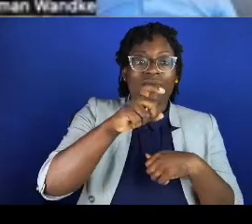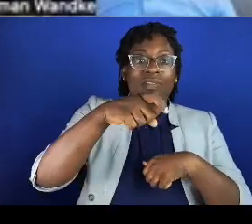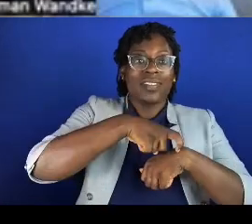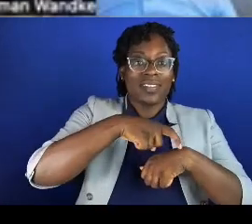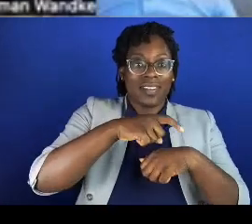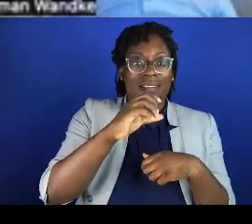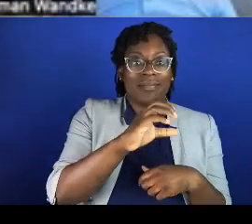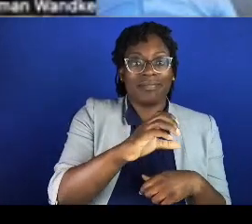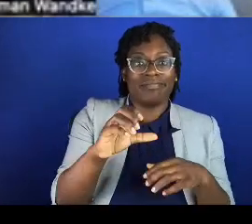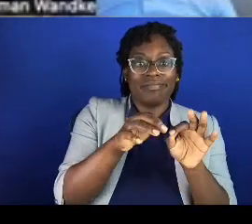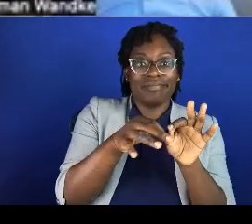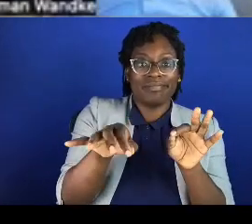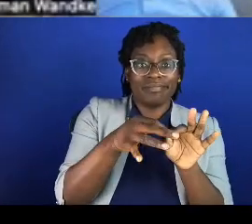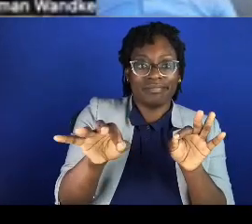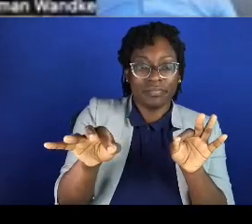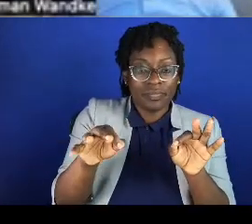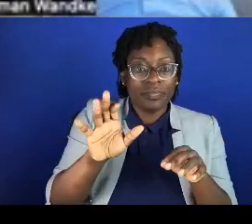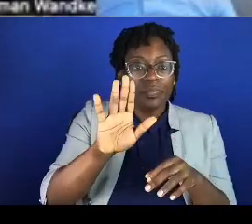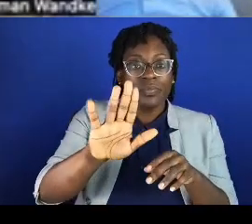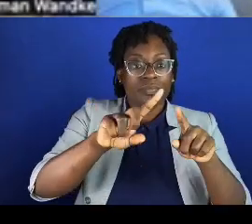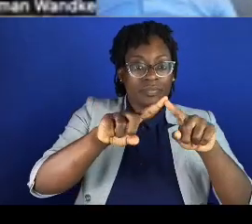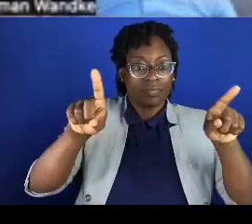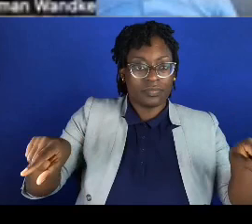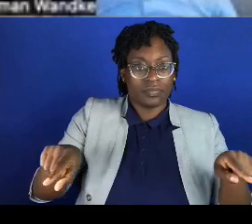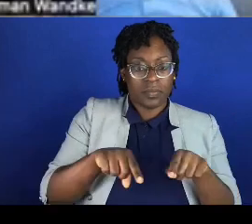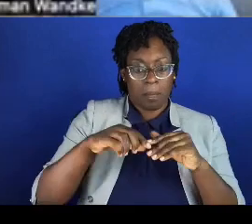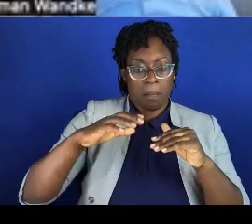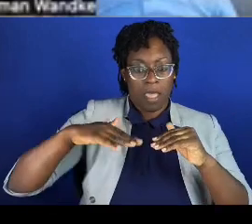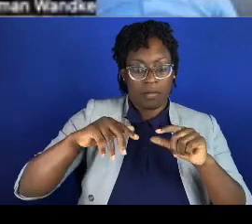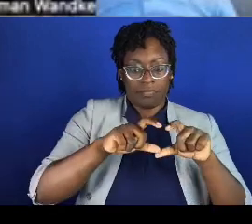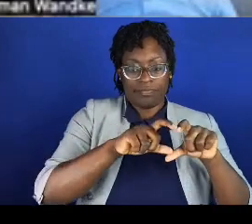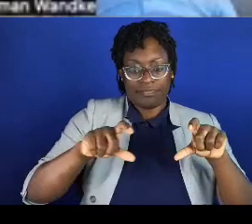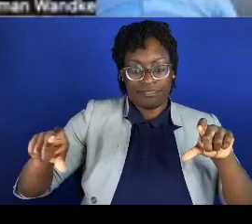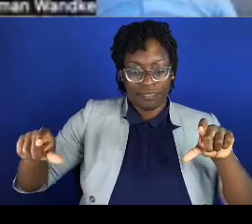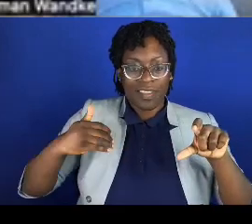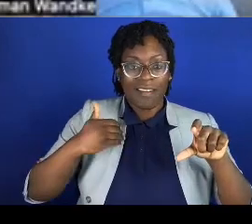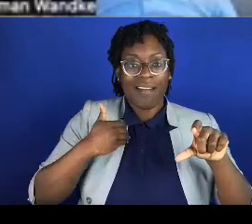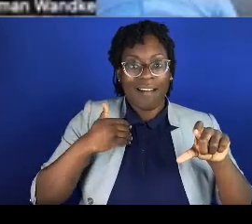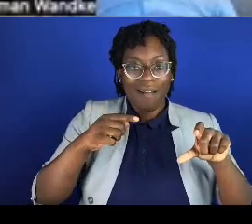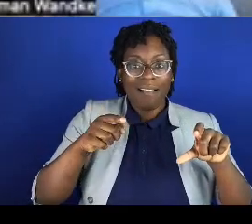can be found by clicking on the “cc” button in the Zoom controls at the bottom of the